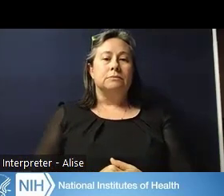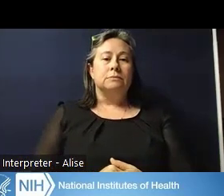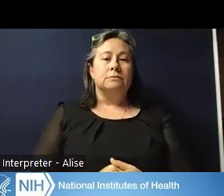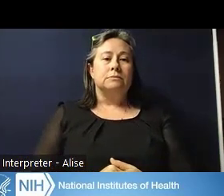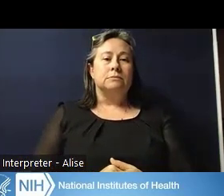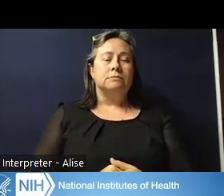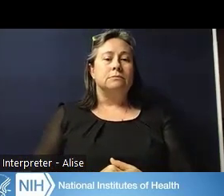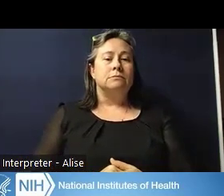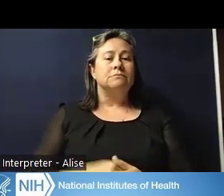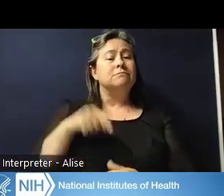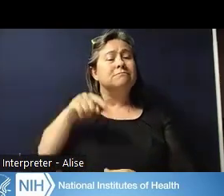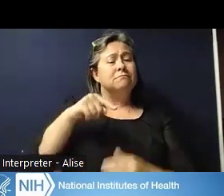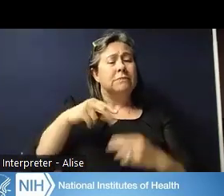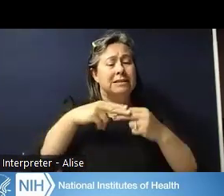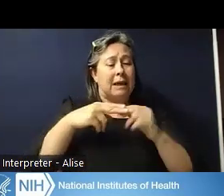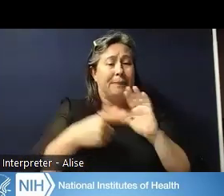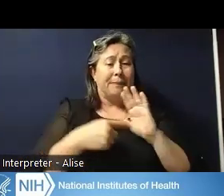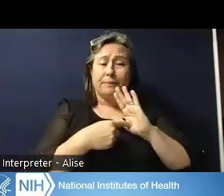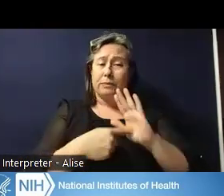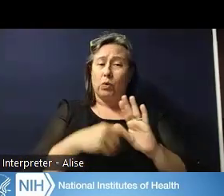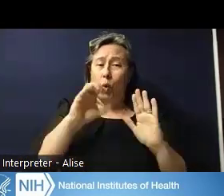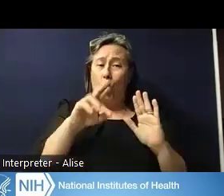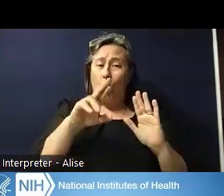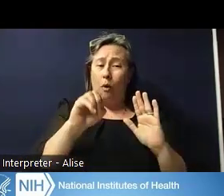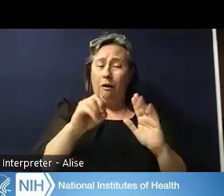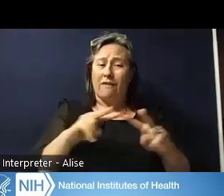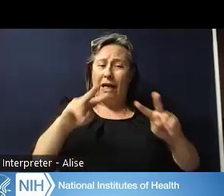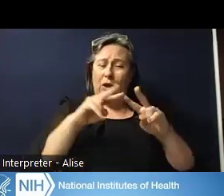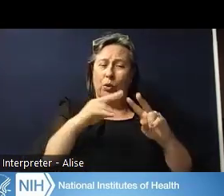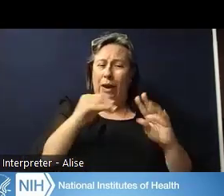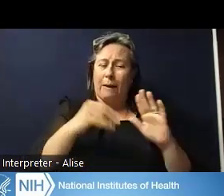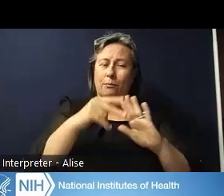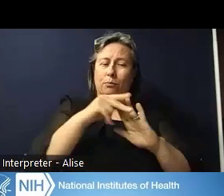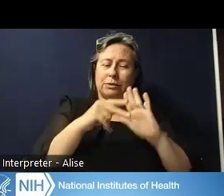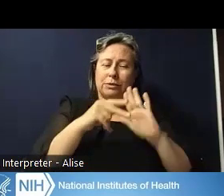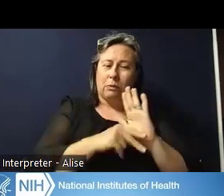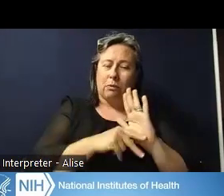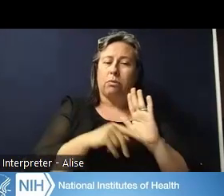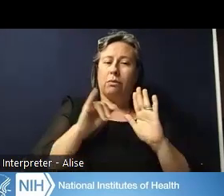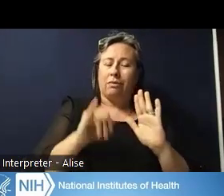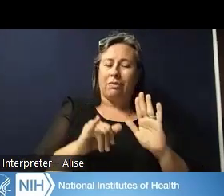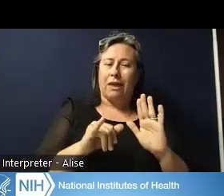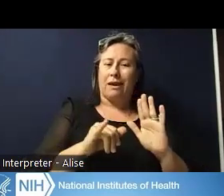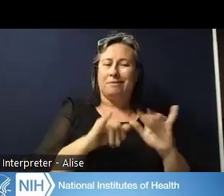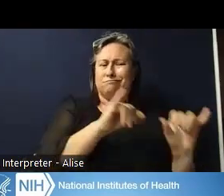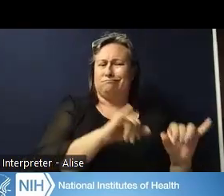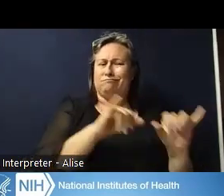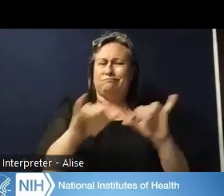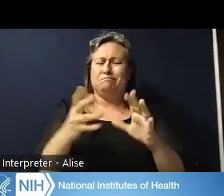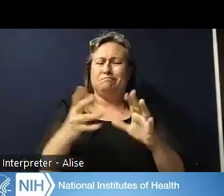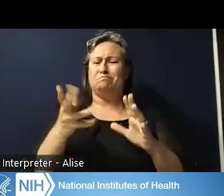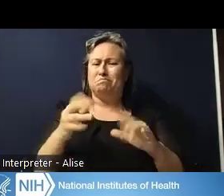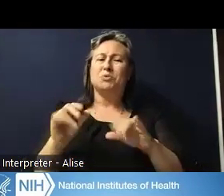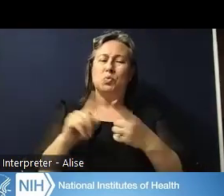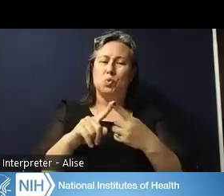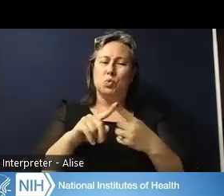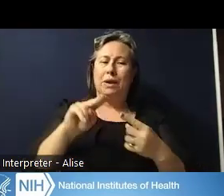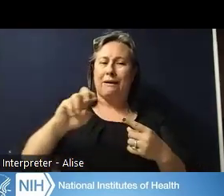This slide reveals the core values and principles that is very similar to NIH's core values and principles as previously mentioned.